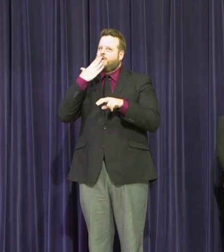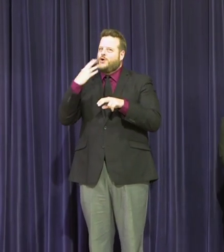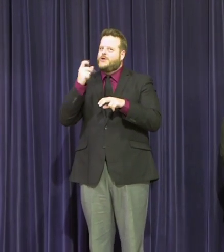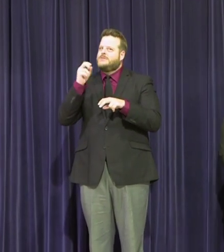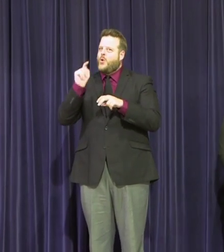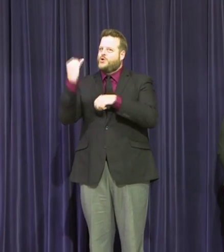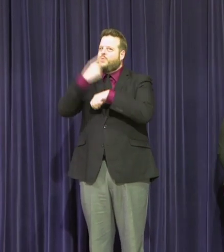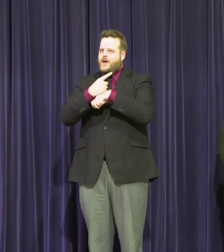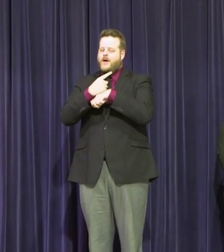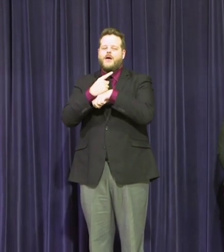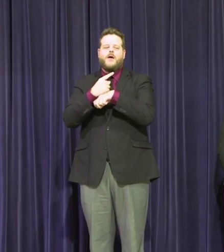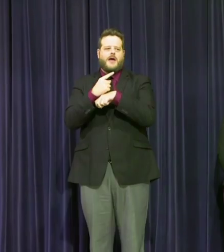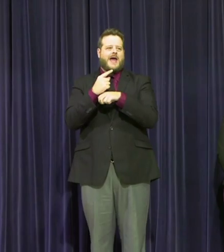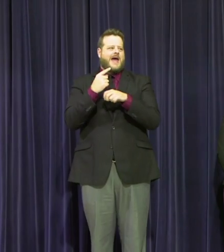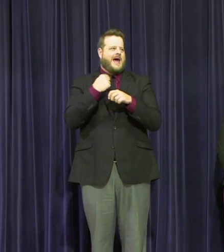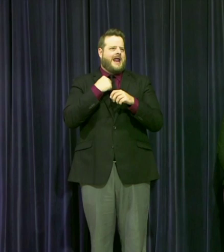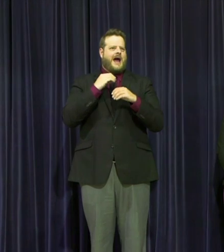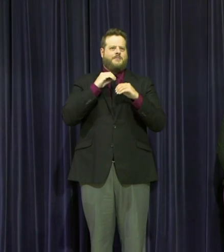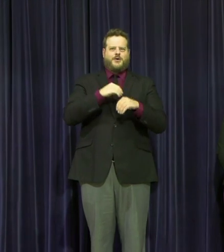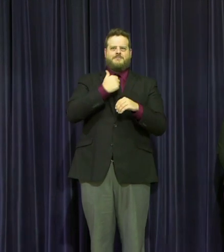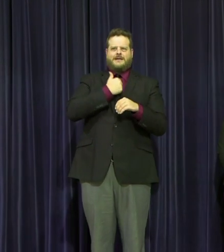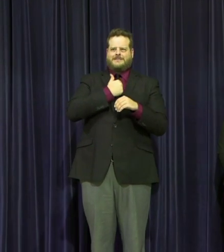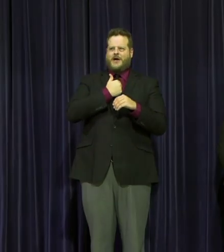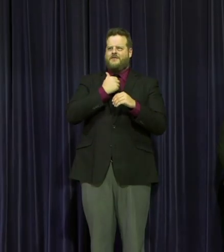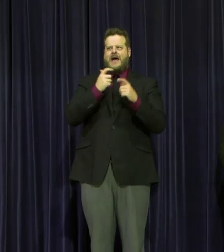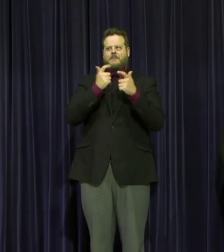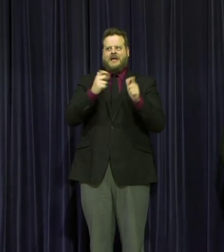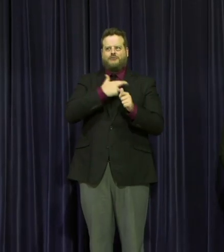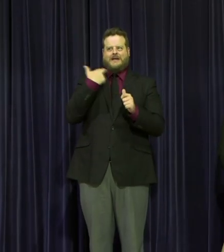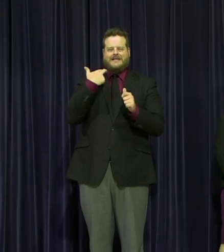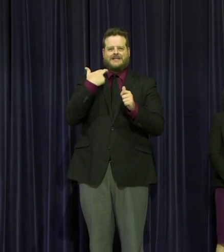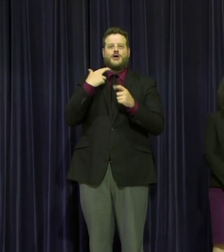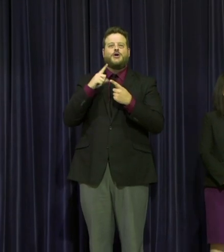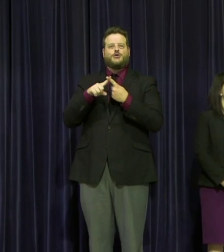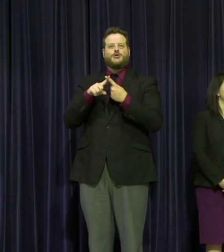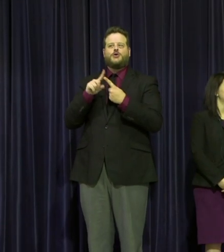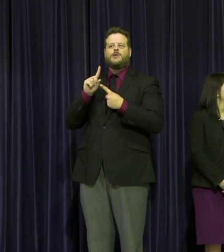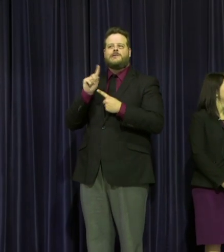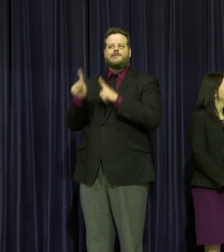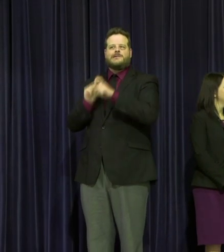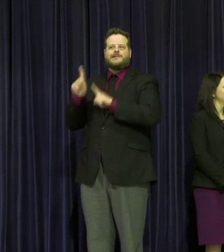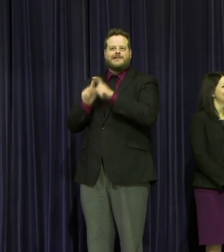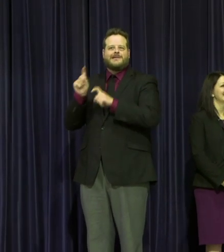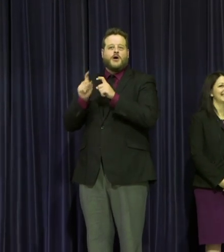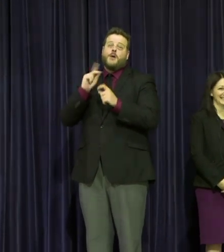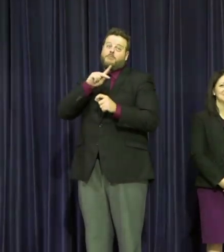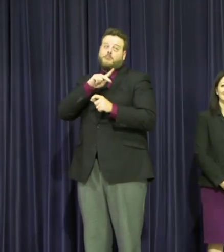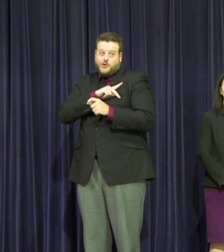I am putting myself, probably, at risk to pepper her with some questions, personal questions,